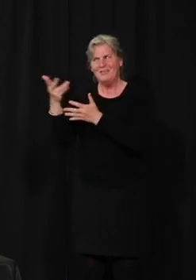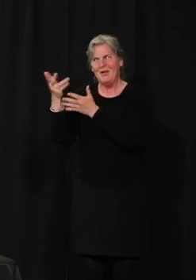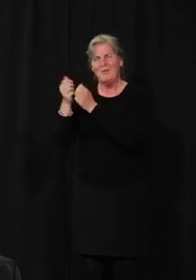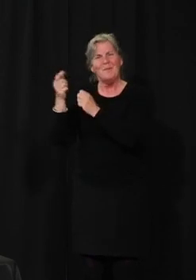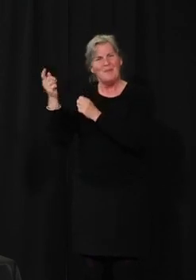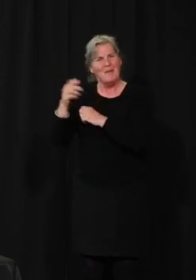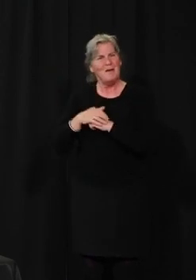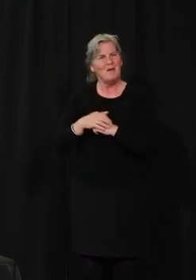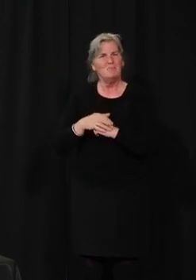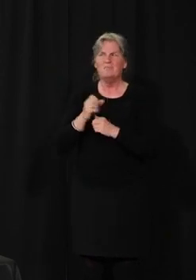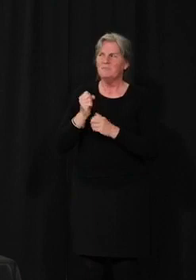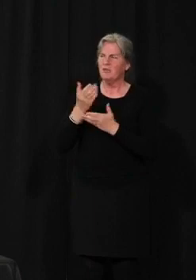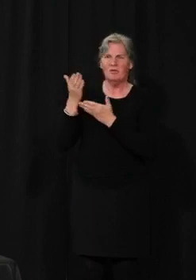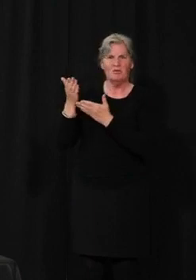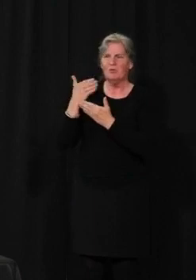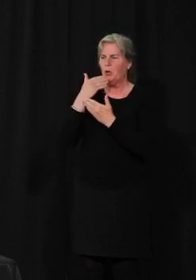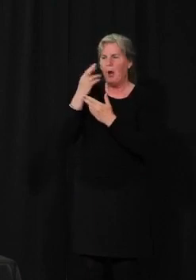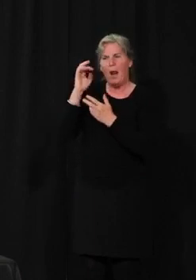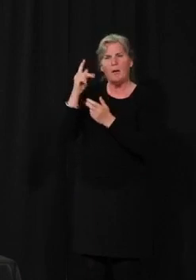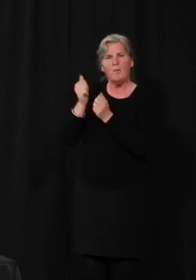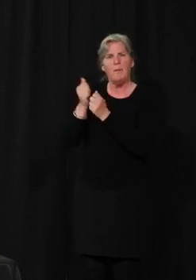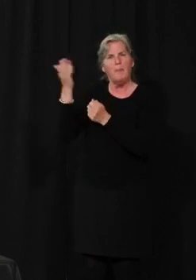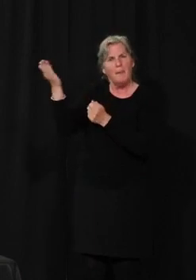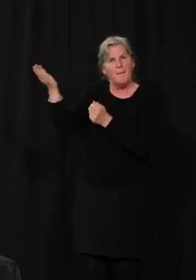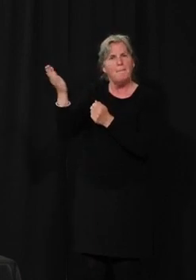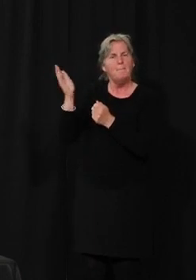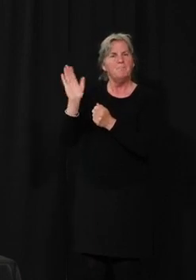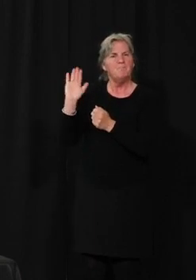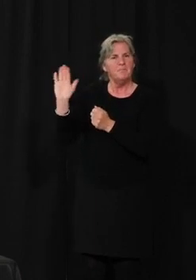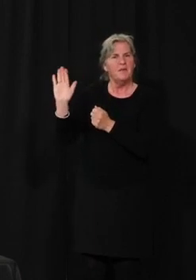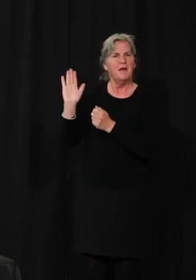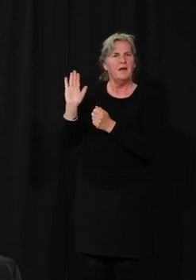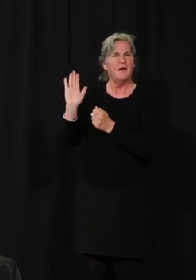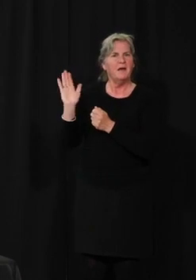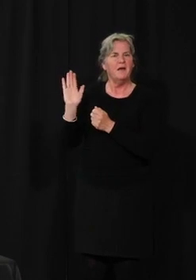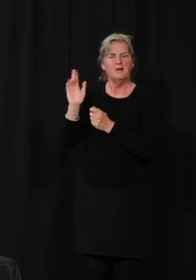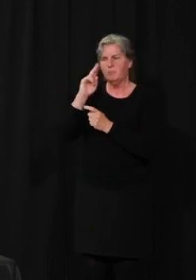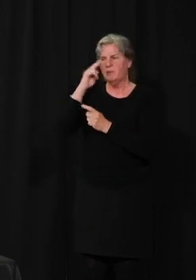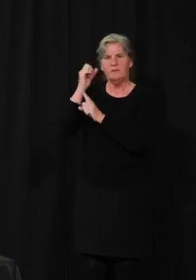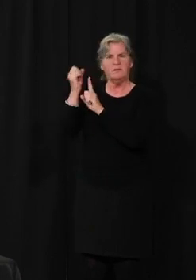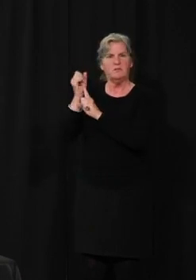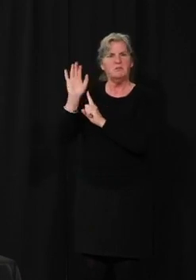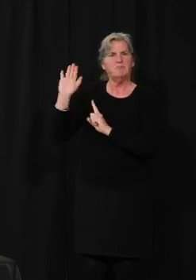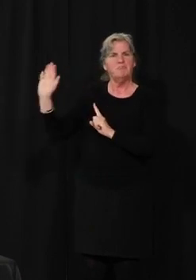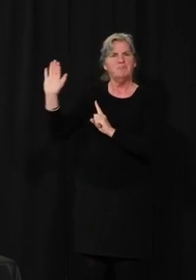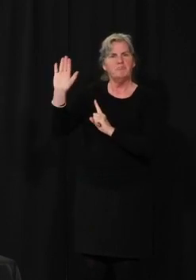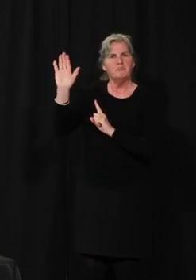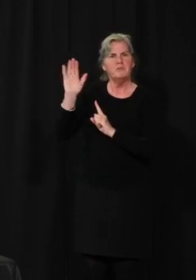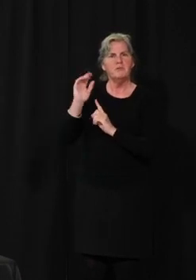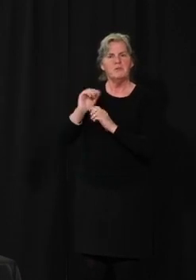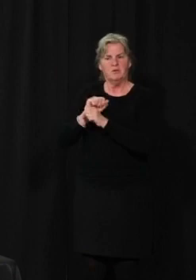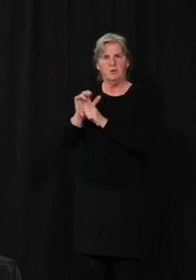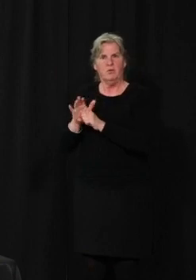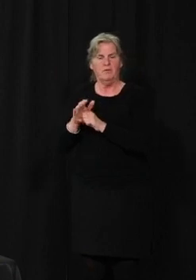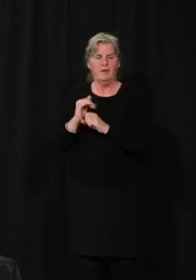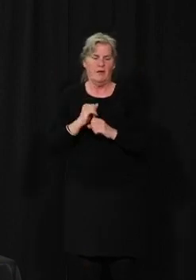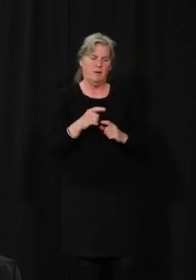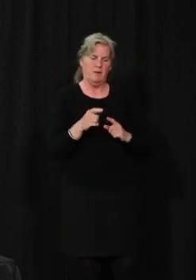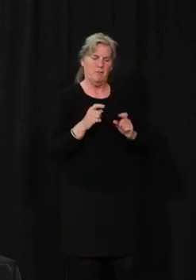So we wish them all the best of luck as they deal with their unique circumstances of COVID, d as we continue to follow the